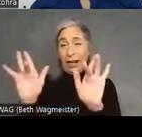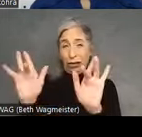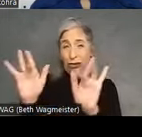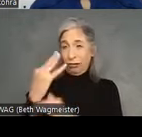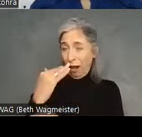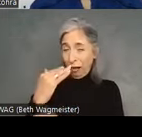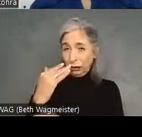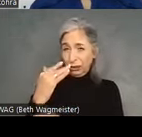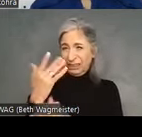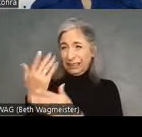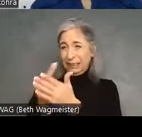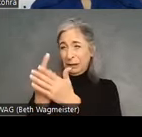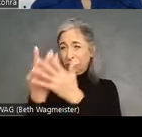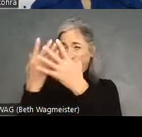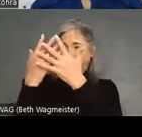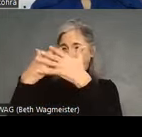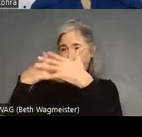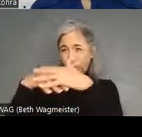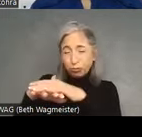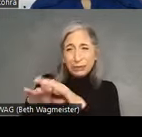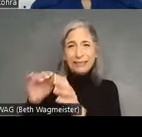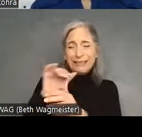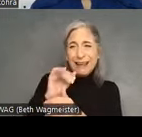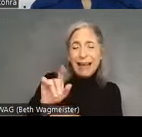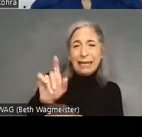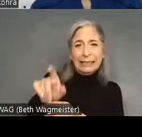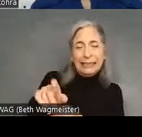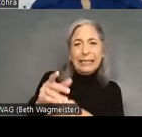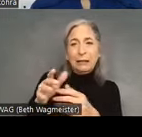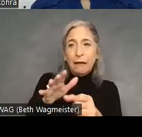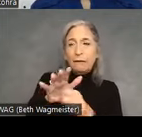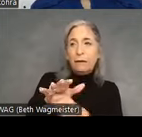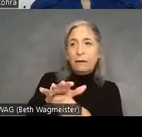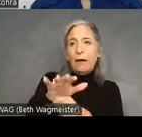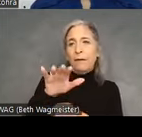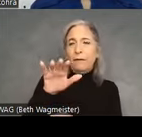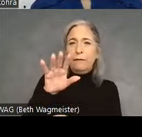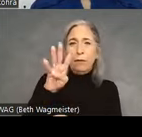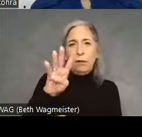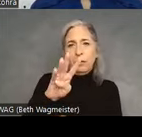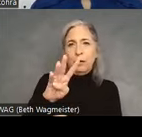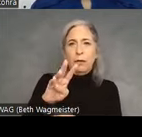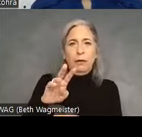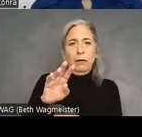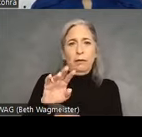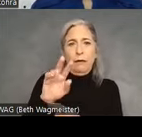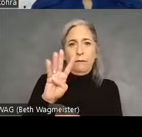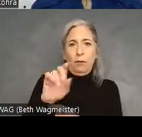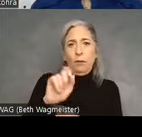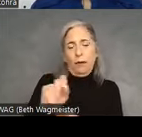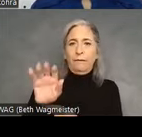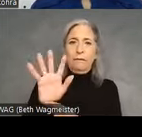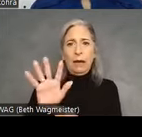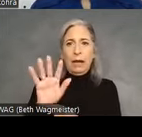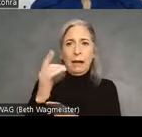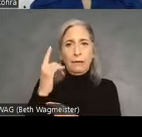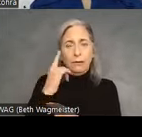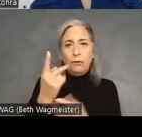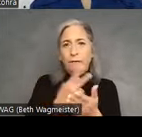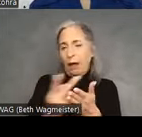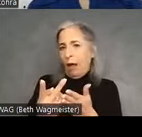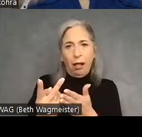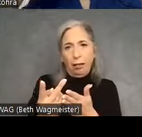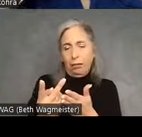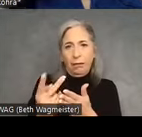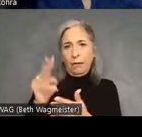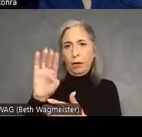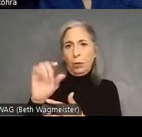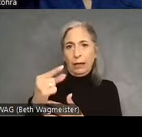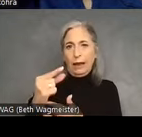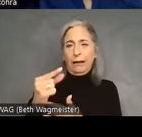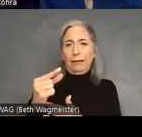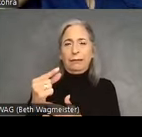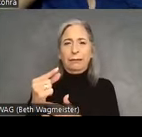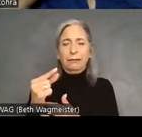fail or not meet the requirement of WCAG for text contrast. And even though if it is a larger text,